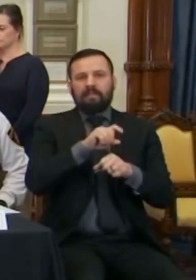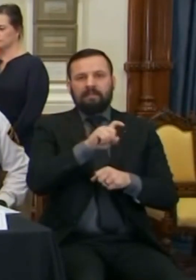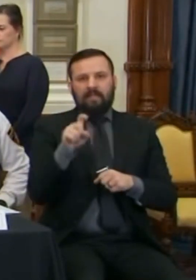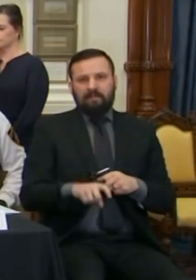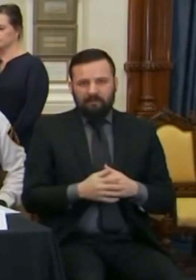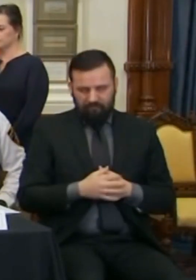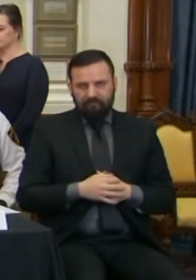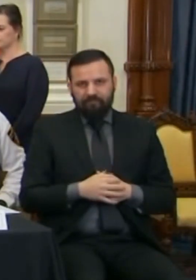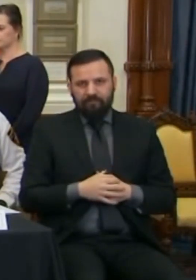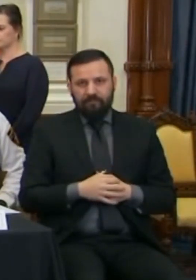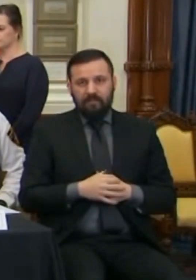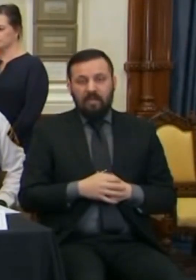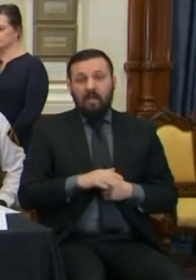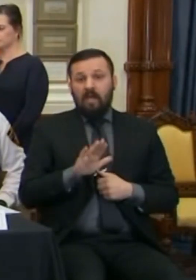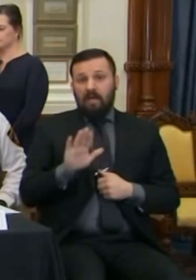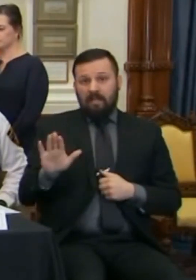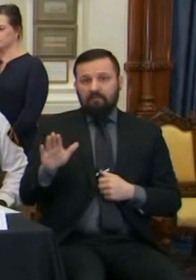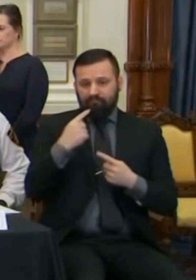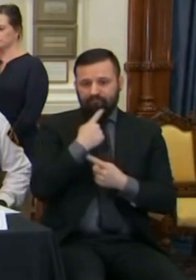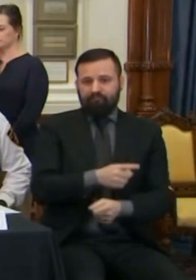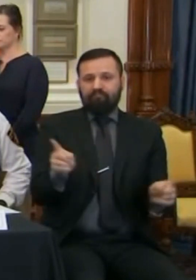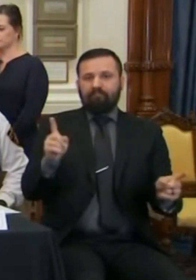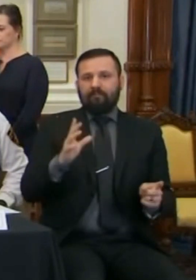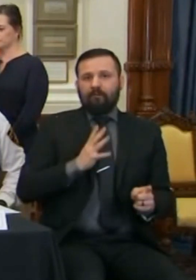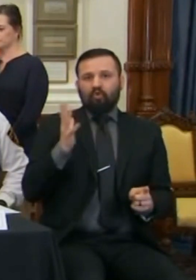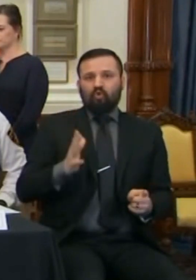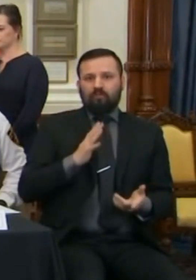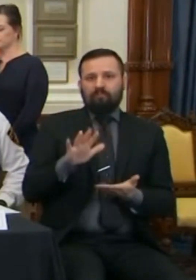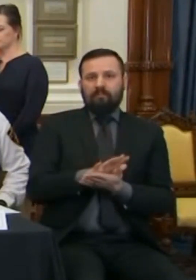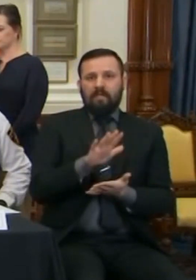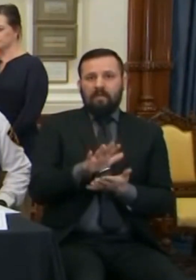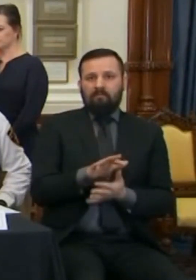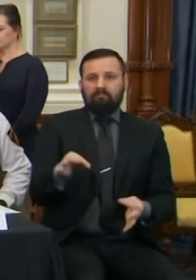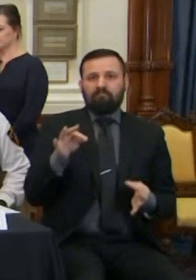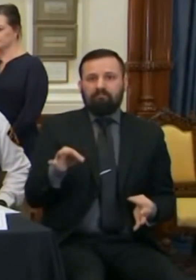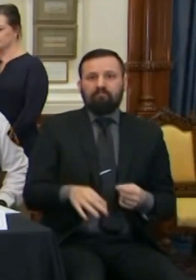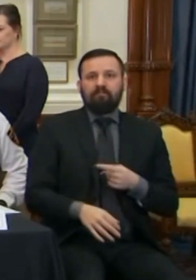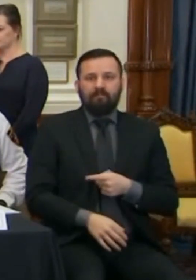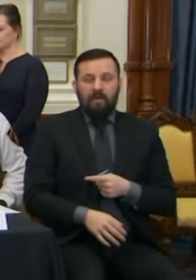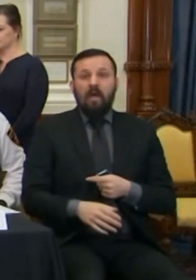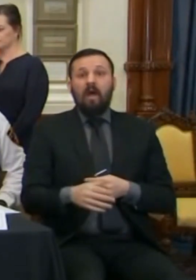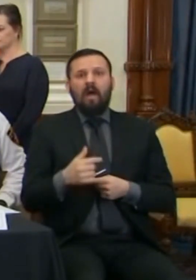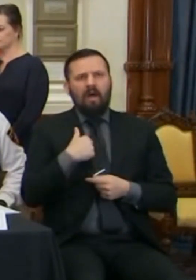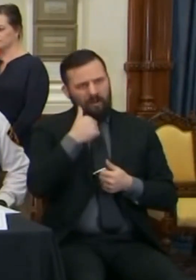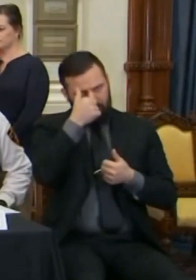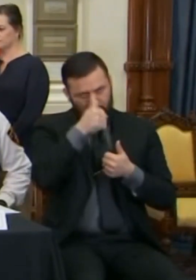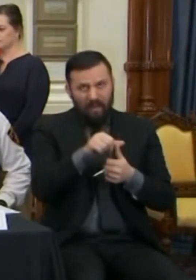here is his declaration my recollection is the last time this was declared in